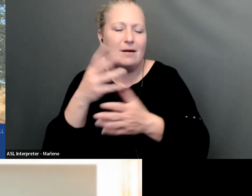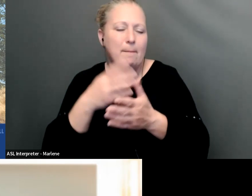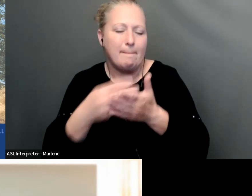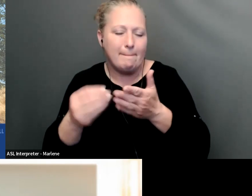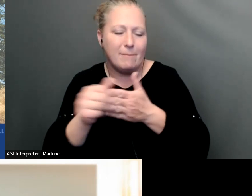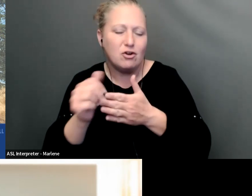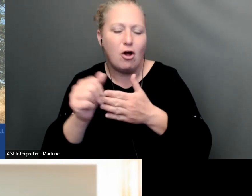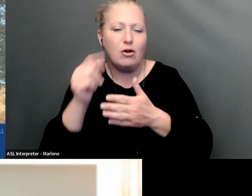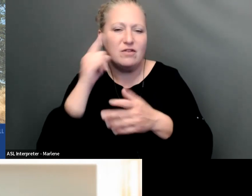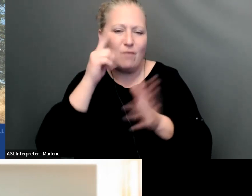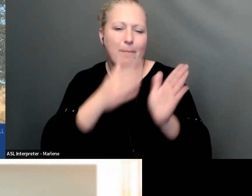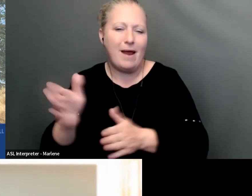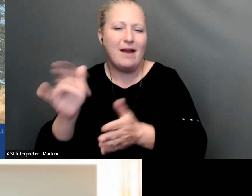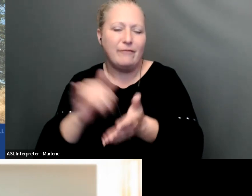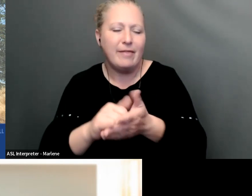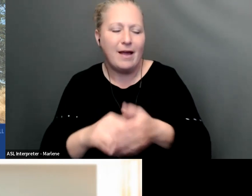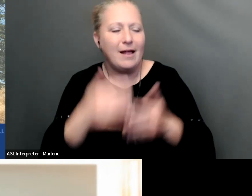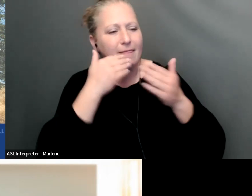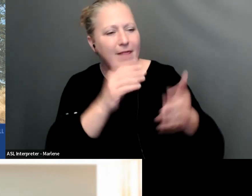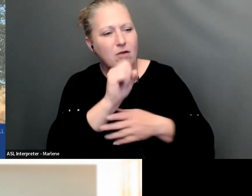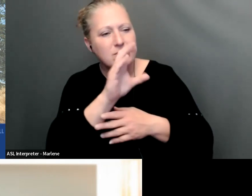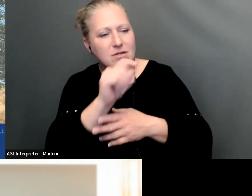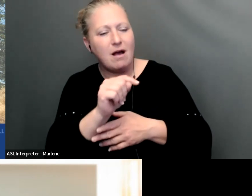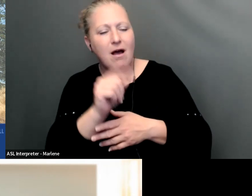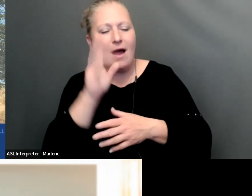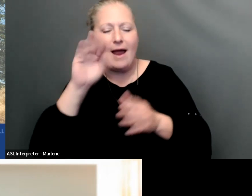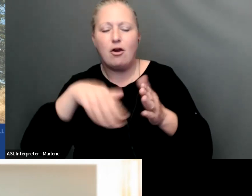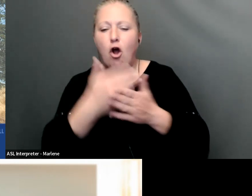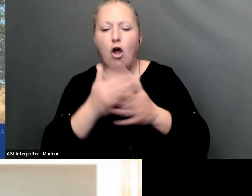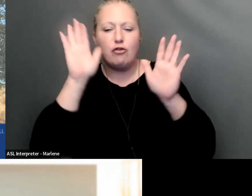Thank you. Scott, and thank you to all the great presentations. Really appreciate